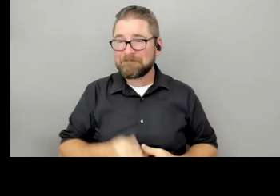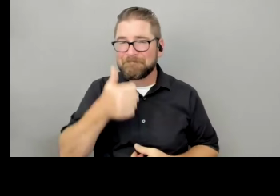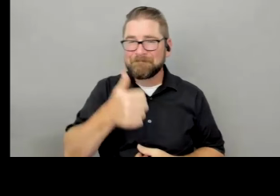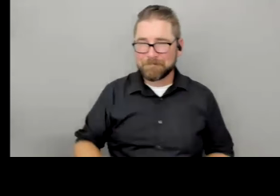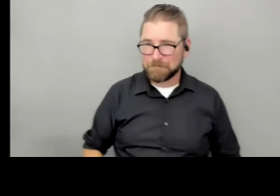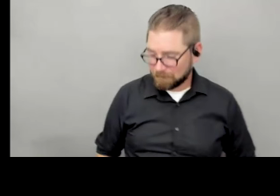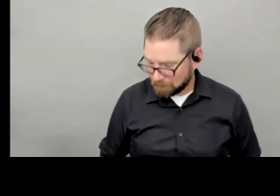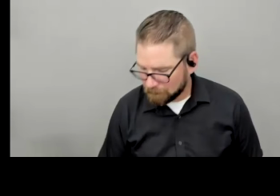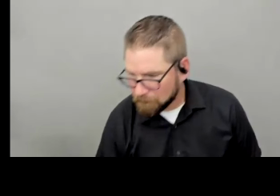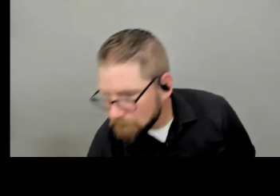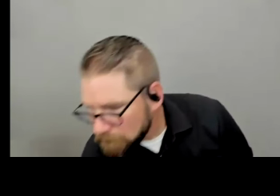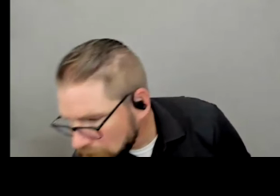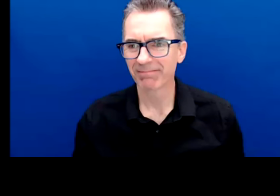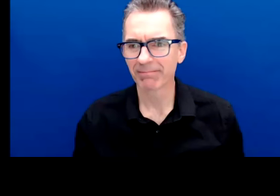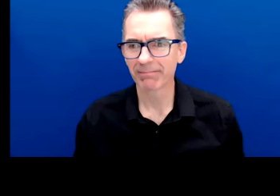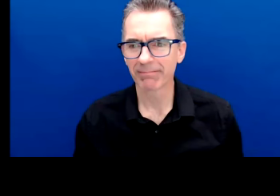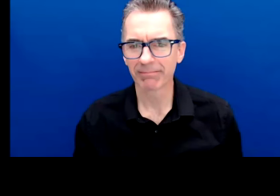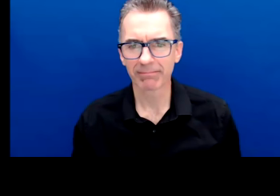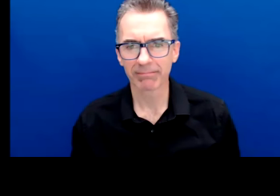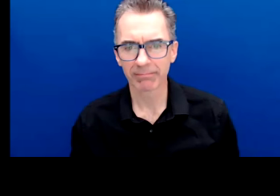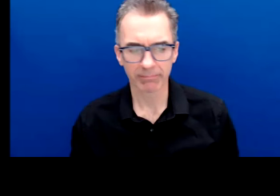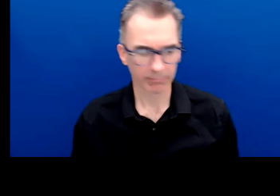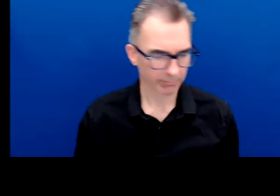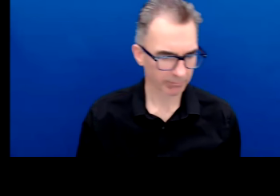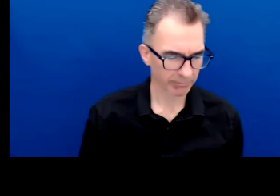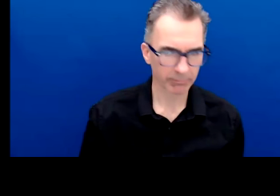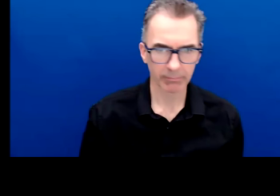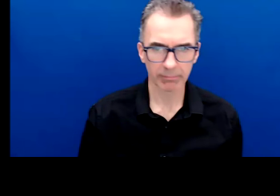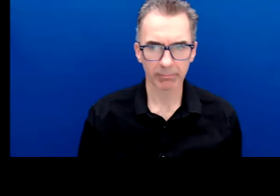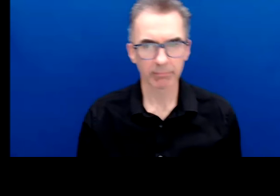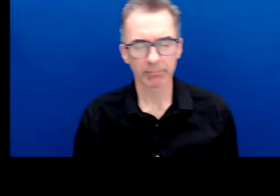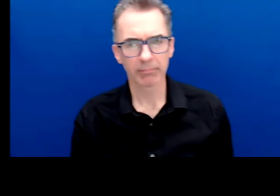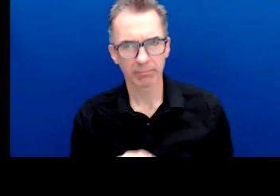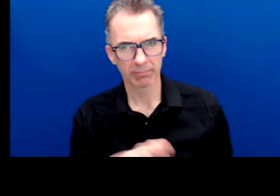The appropriate care. I can't stress this enough in the comments.